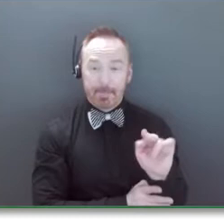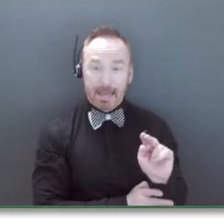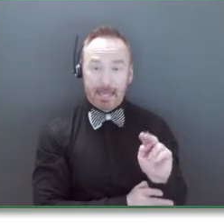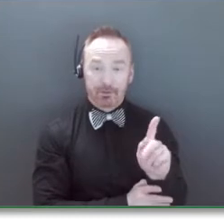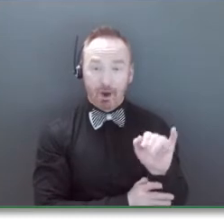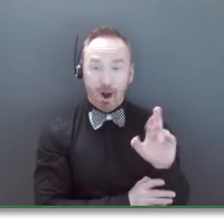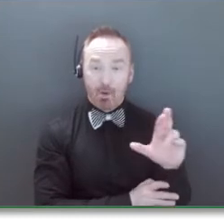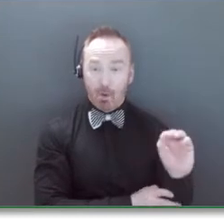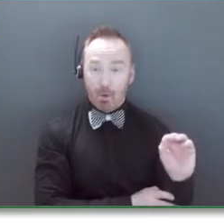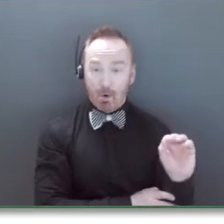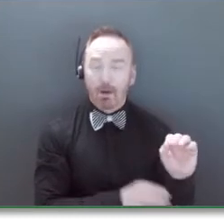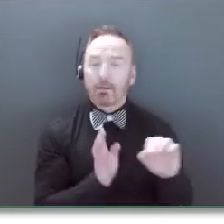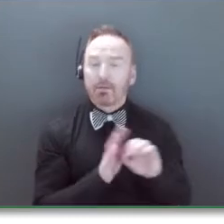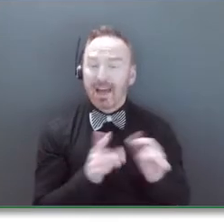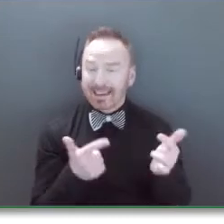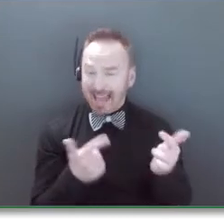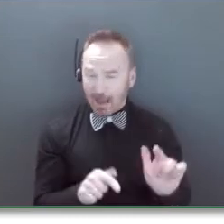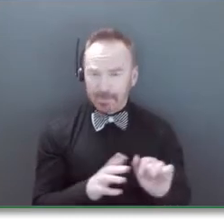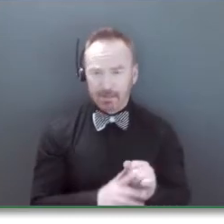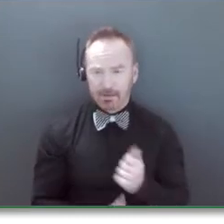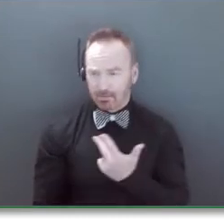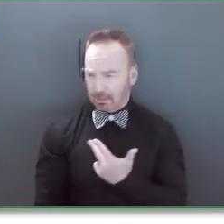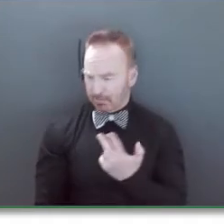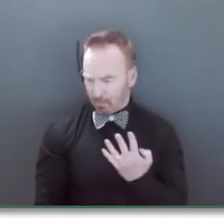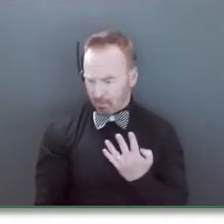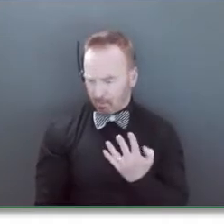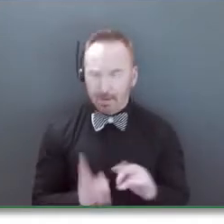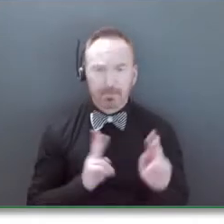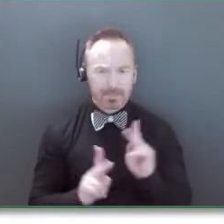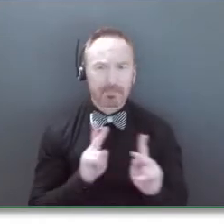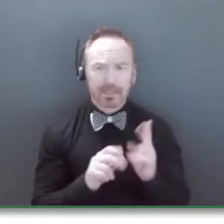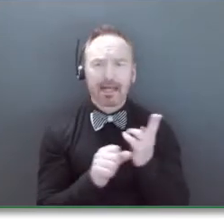four or five people now have used the trail rider to to get to the top of